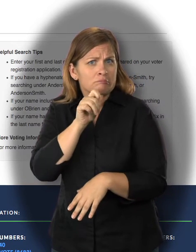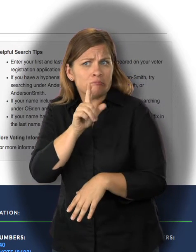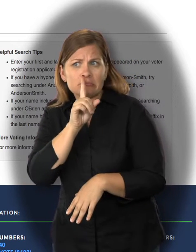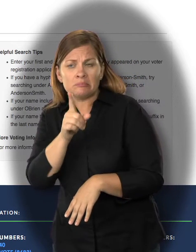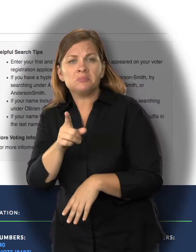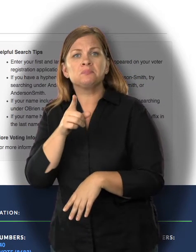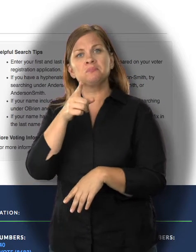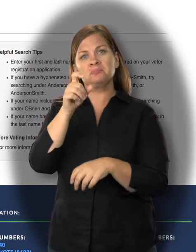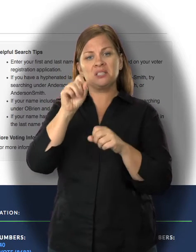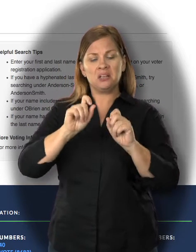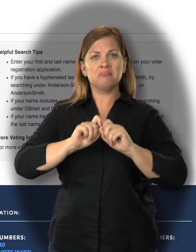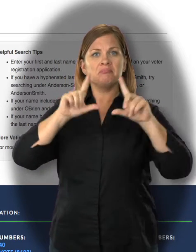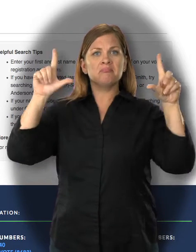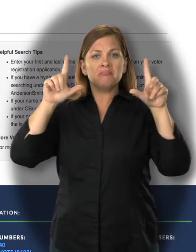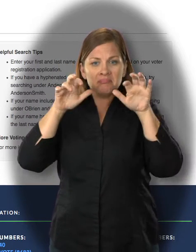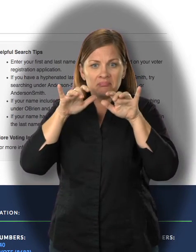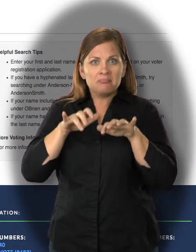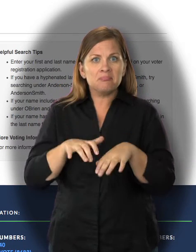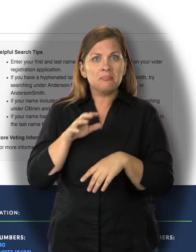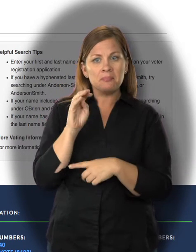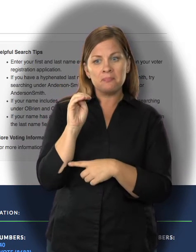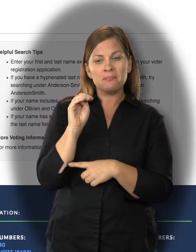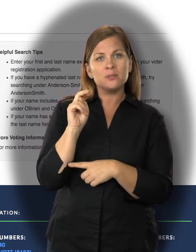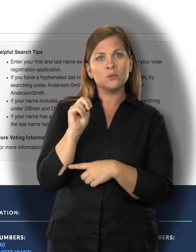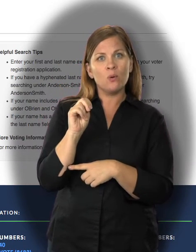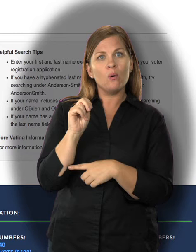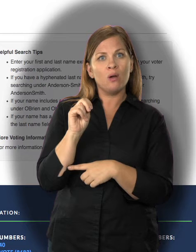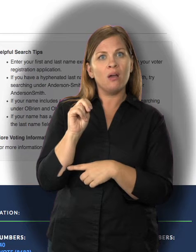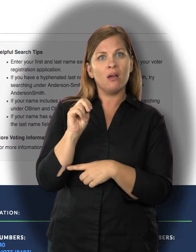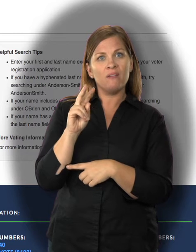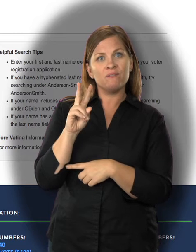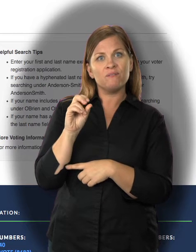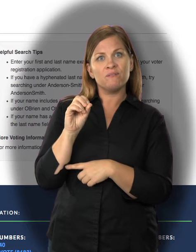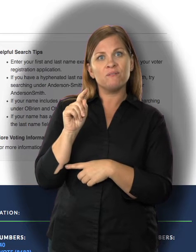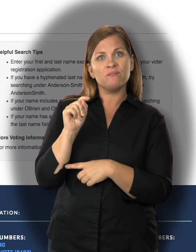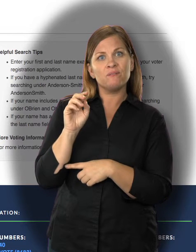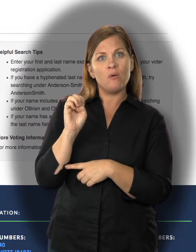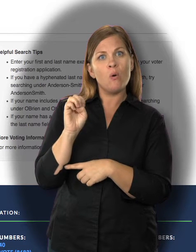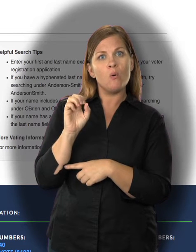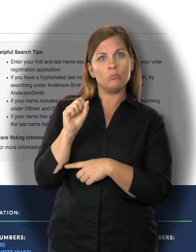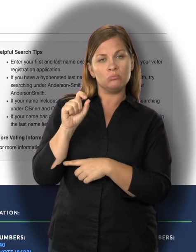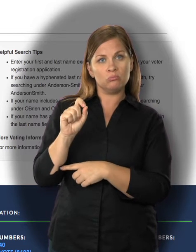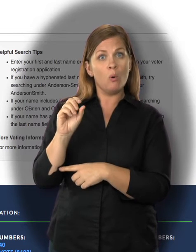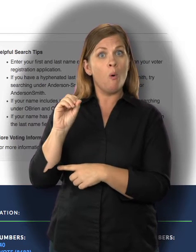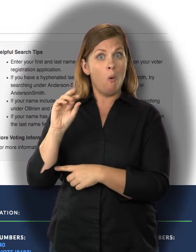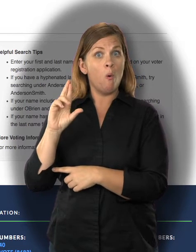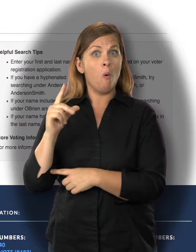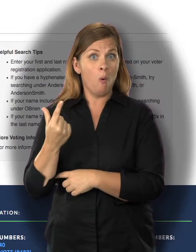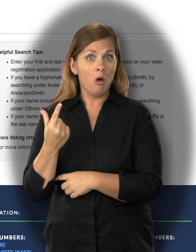you can check on the Minnesota Votes website.